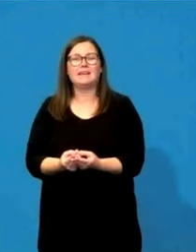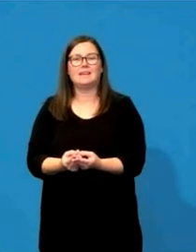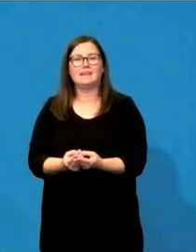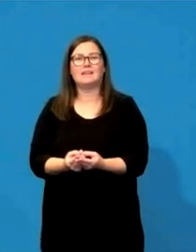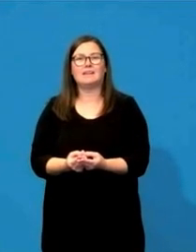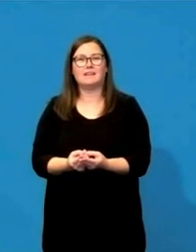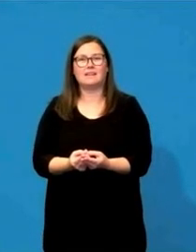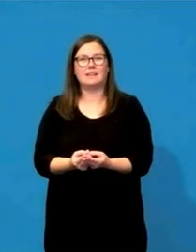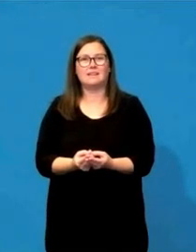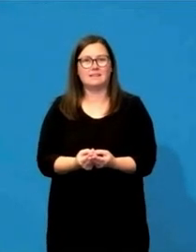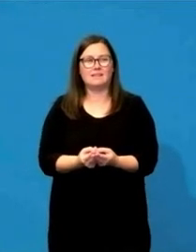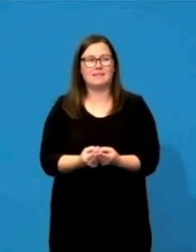in our - in our families.